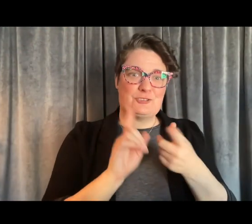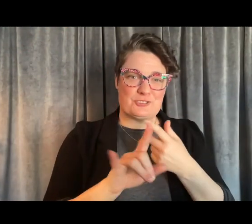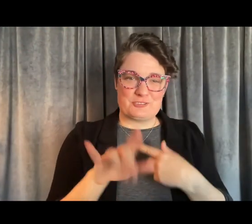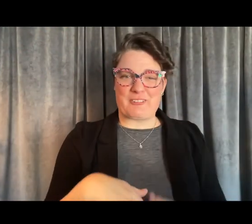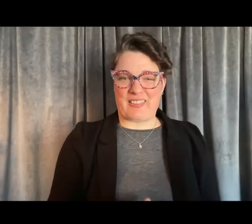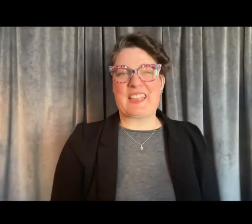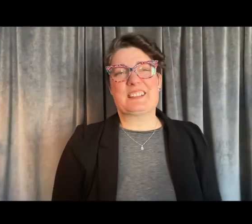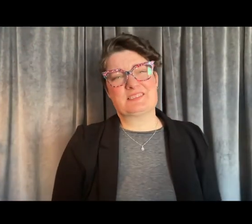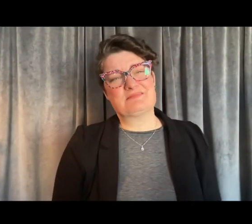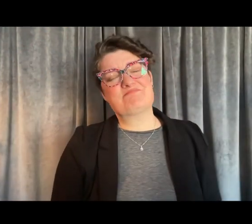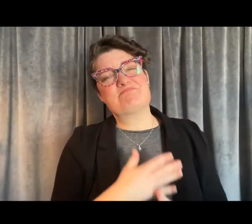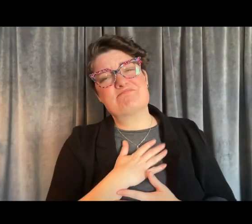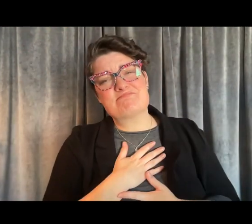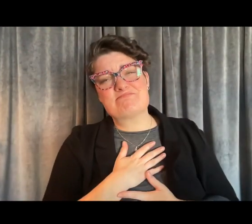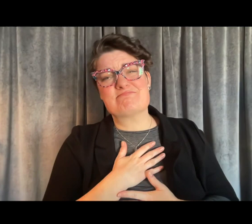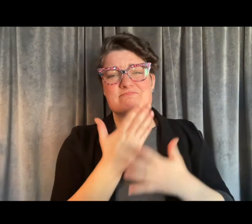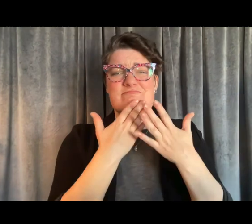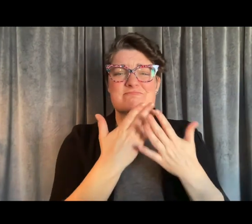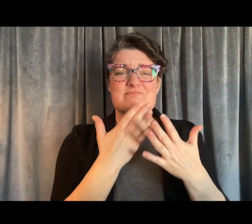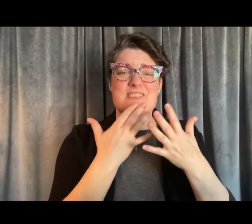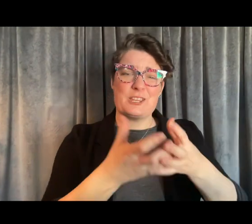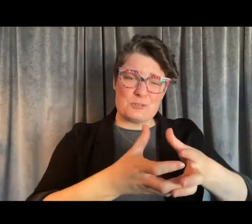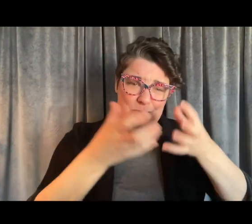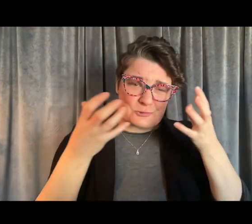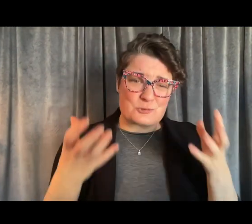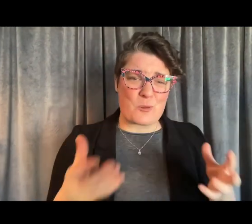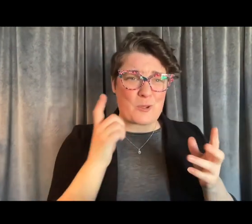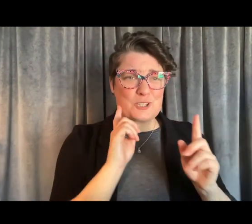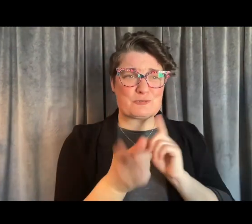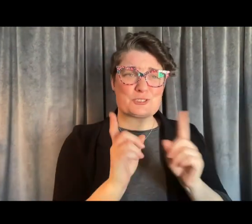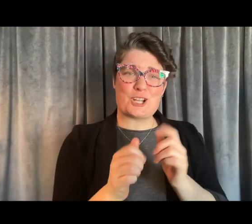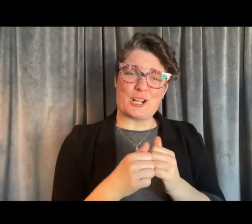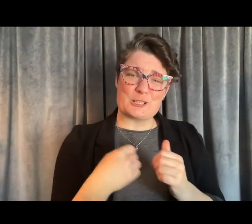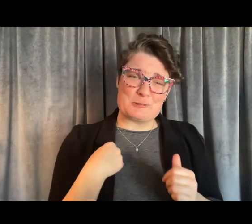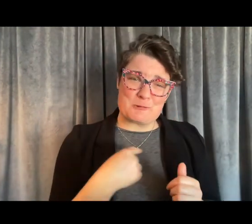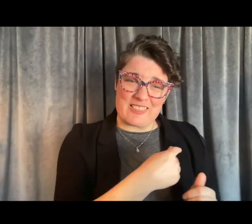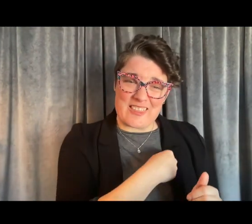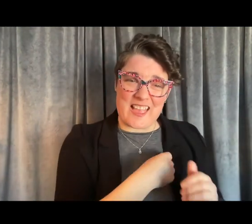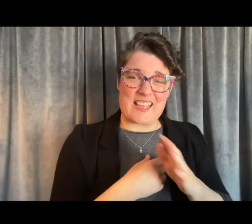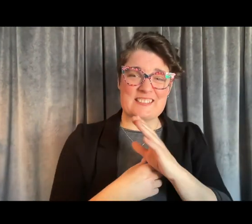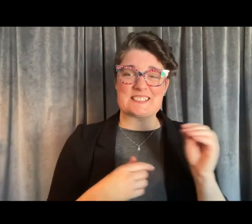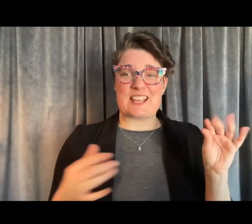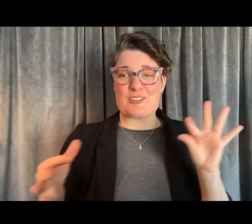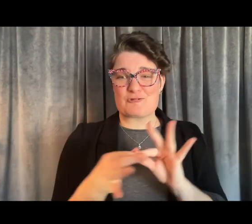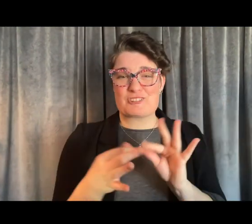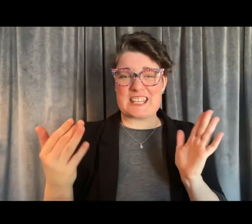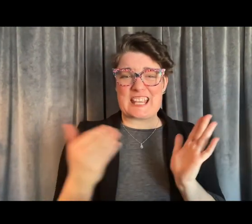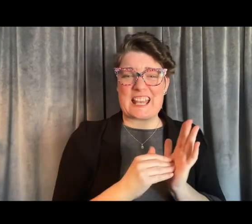Rebekah: Thank you so much for talking with us and reconnecting. Socket: It's been delightful.